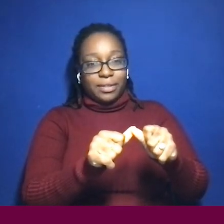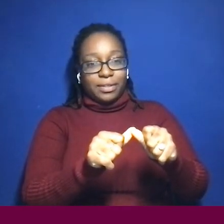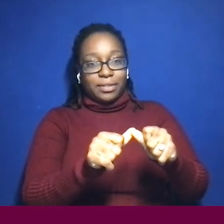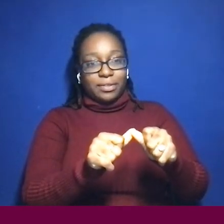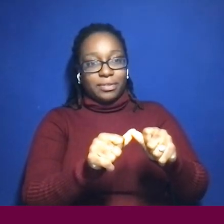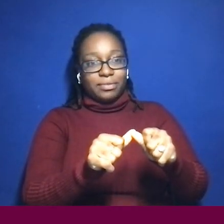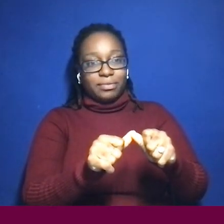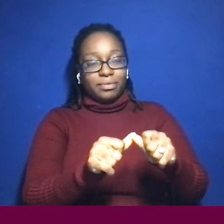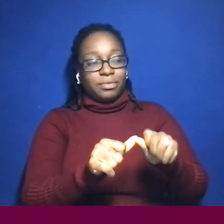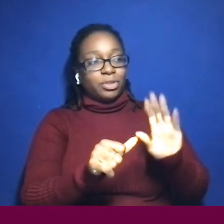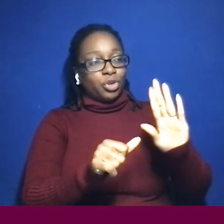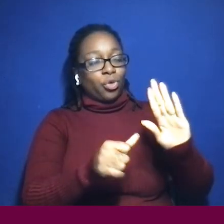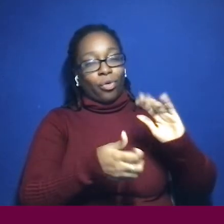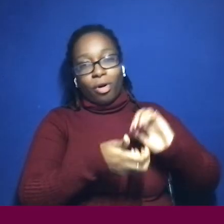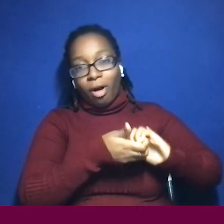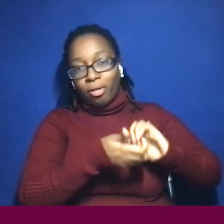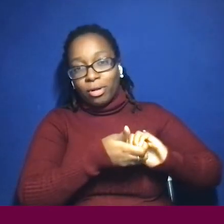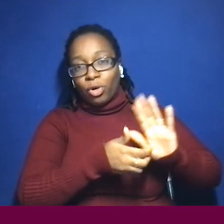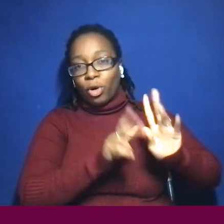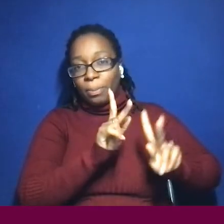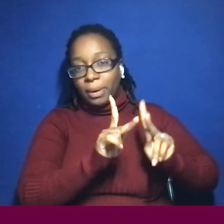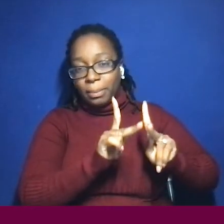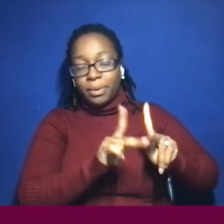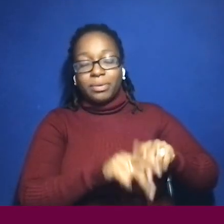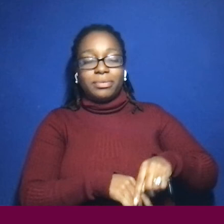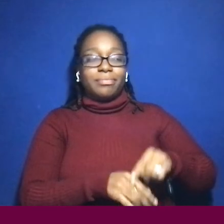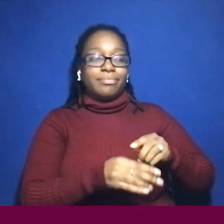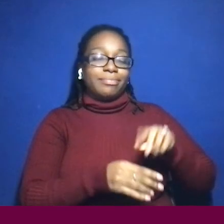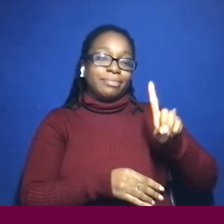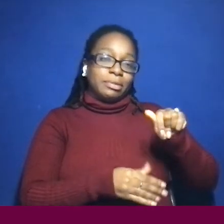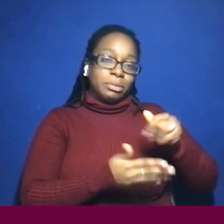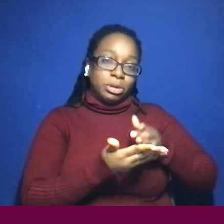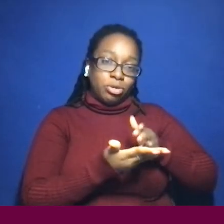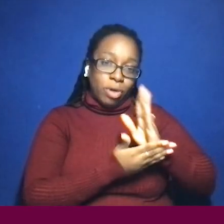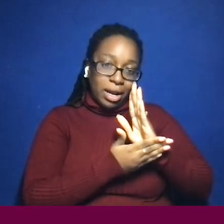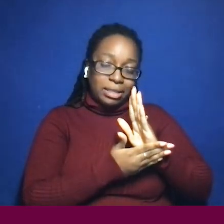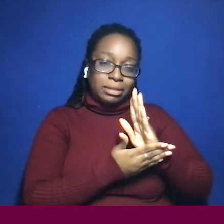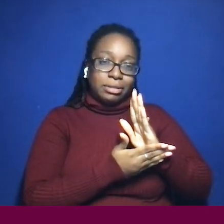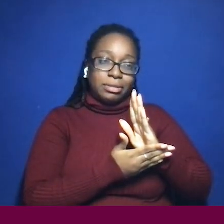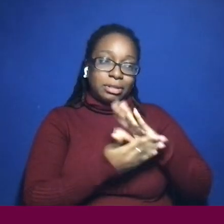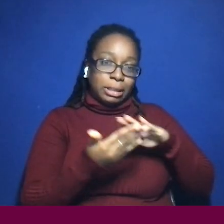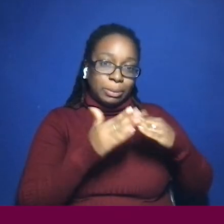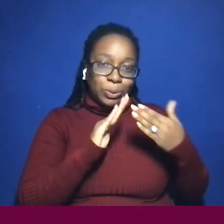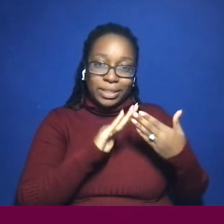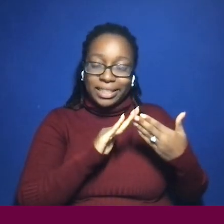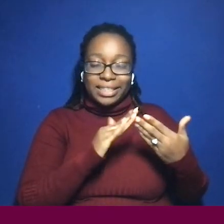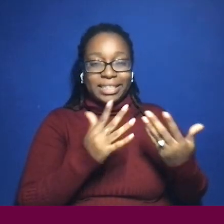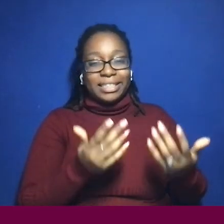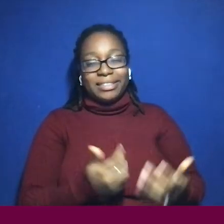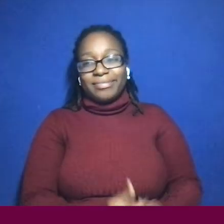to you, to your colleagues, to people in the disability rights community for, I guess,